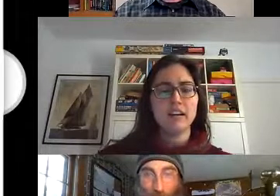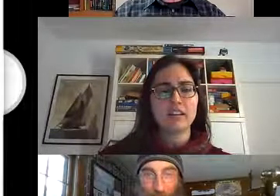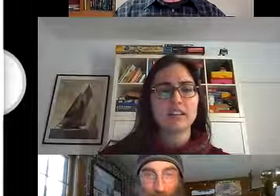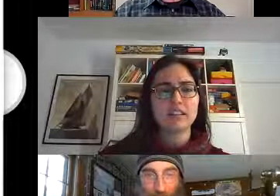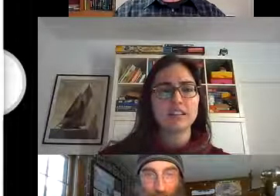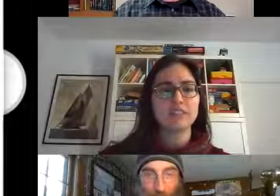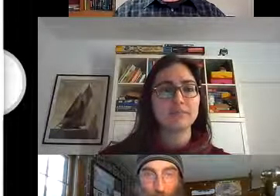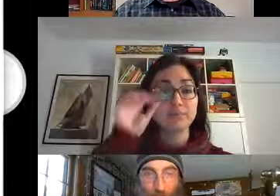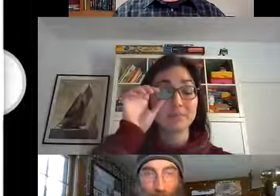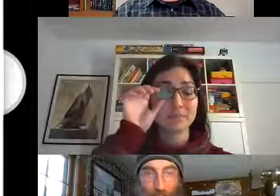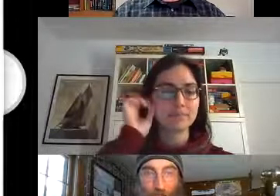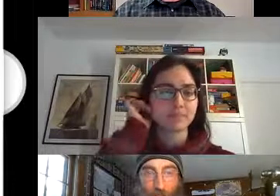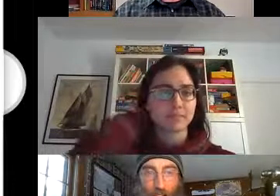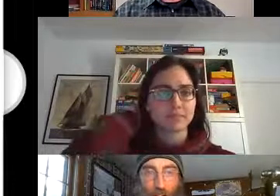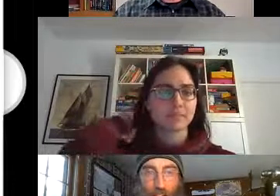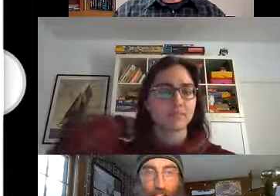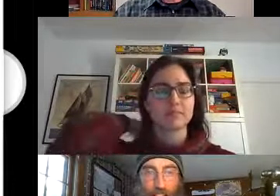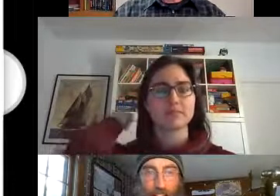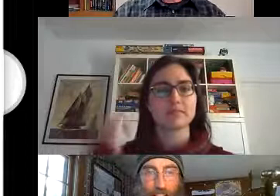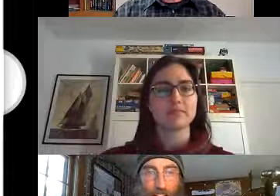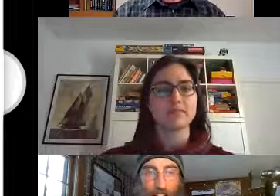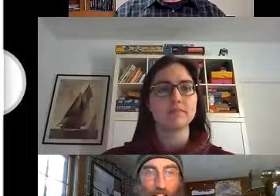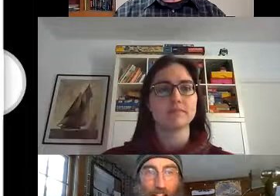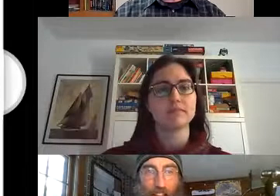city, but he's nearby-- "I wanted to go into the city today to get